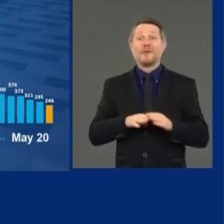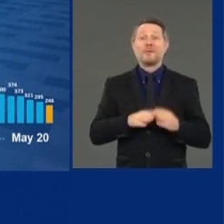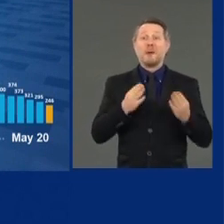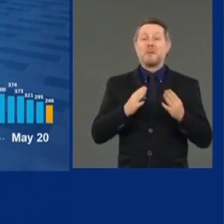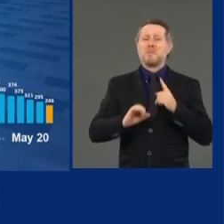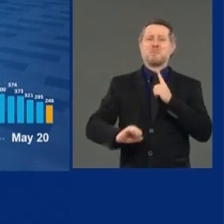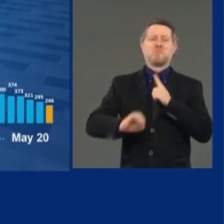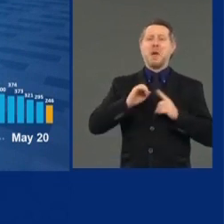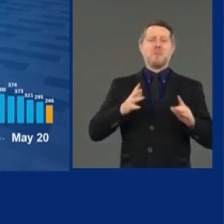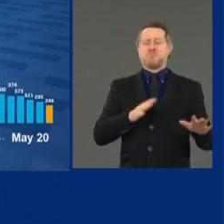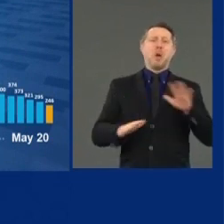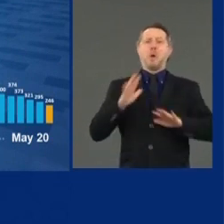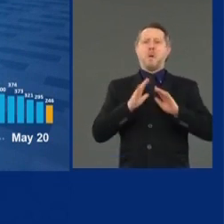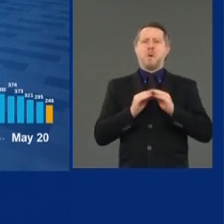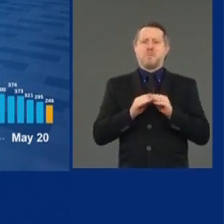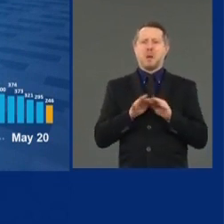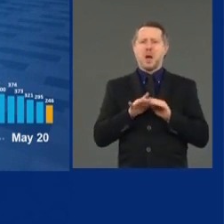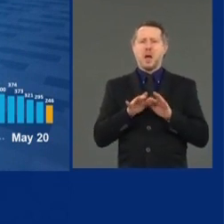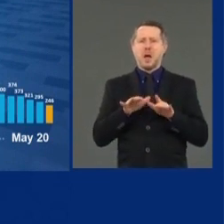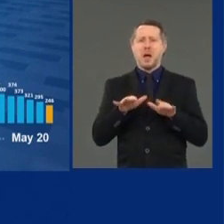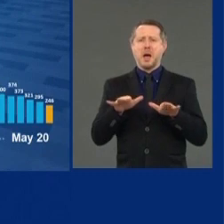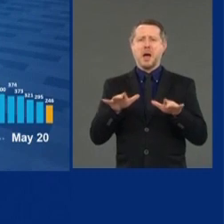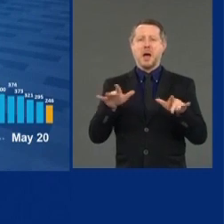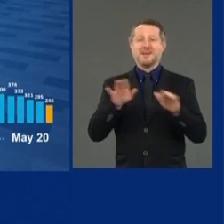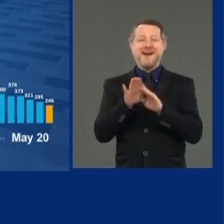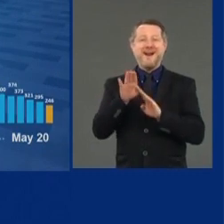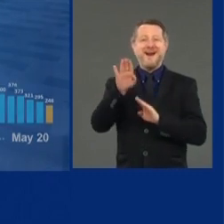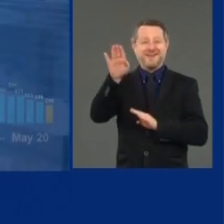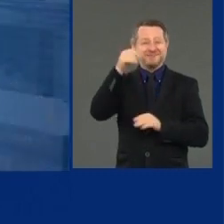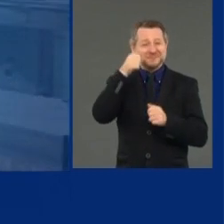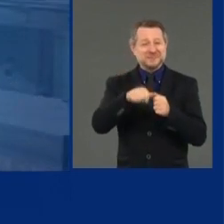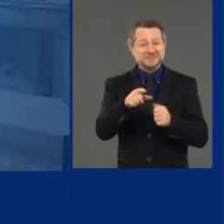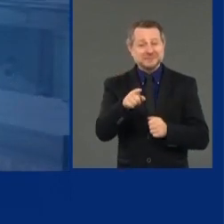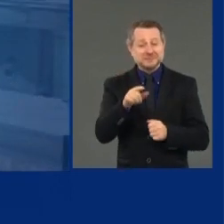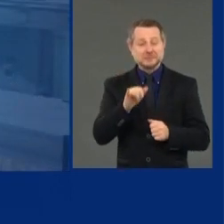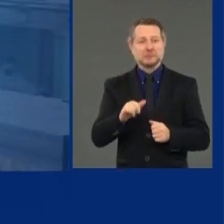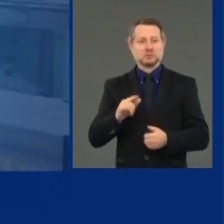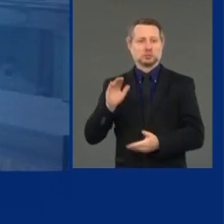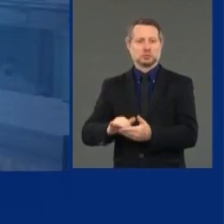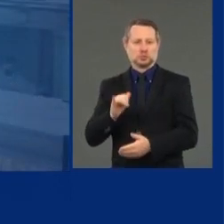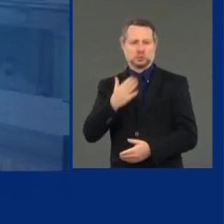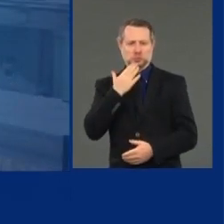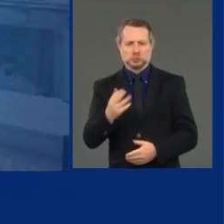THAN WE WERE WHEN THIS COVID CRISIS HIT US AND WE STARTED